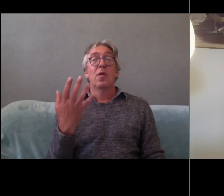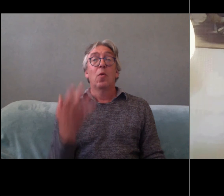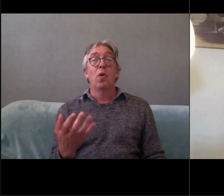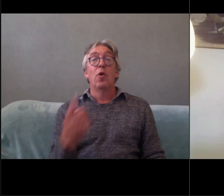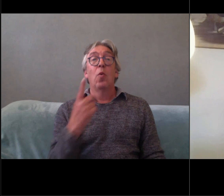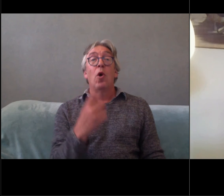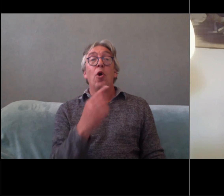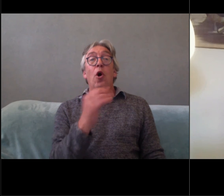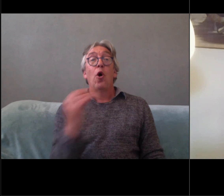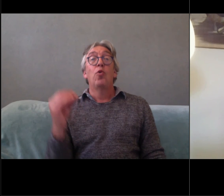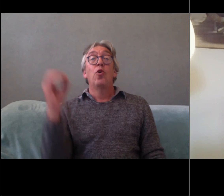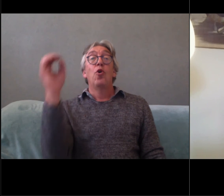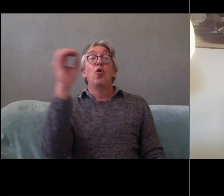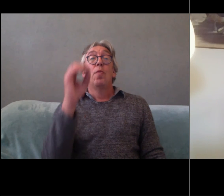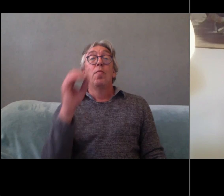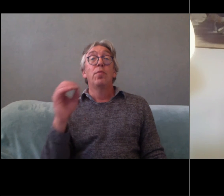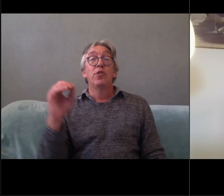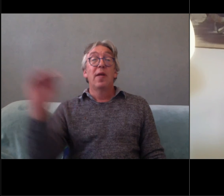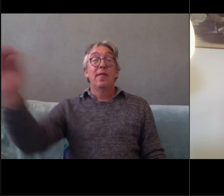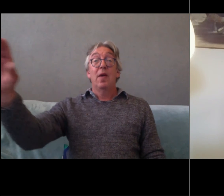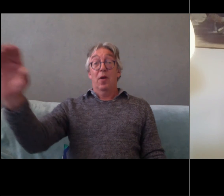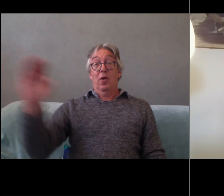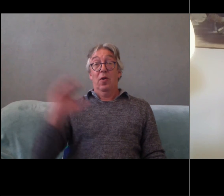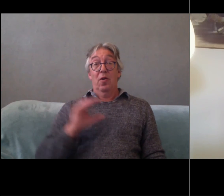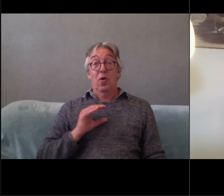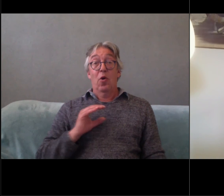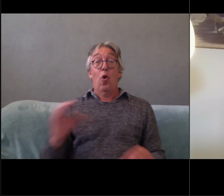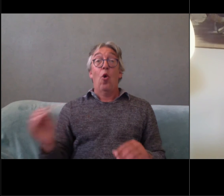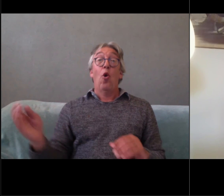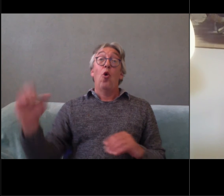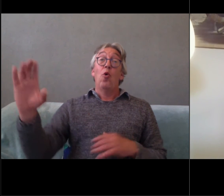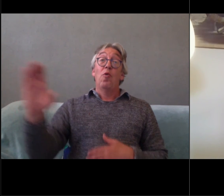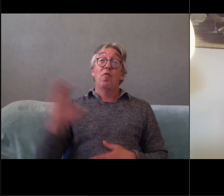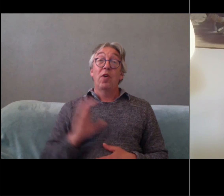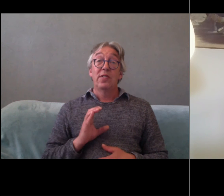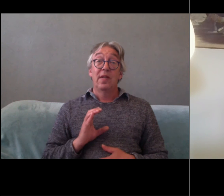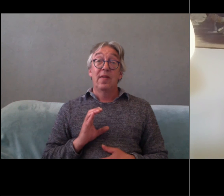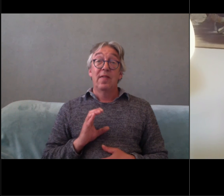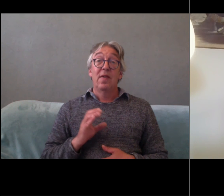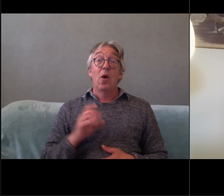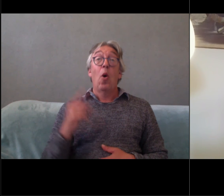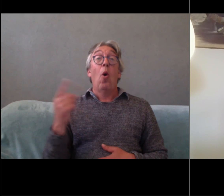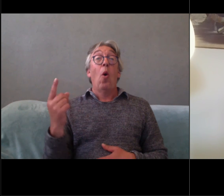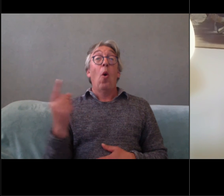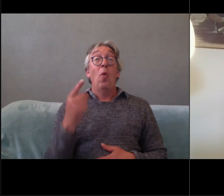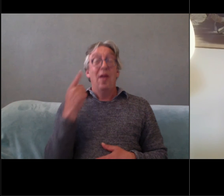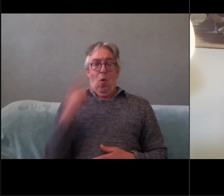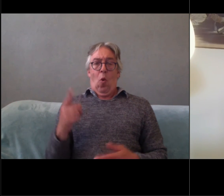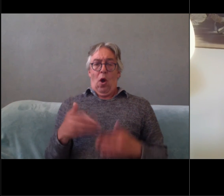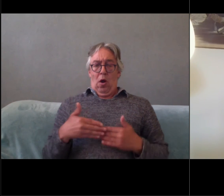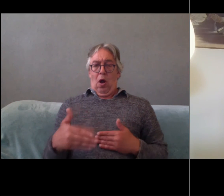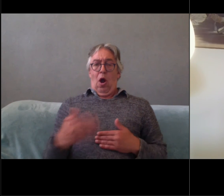not only as liquidity but much money for the institutions